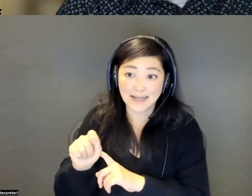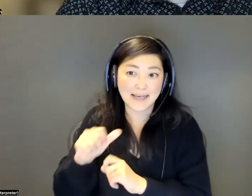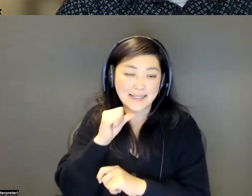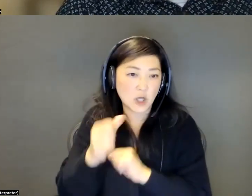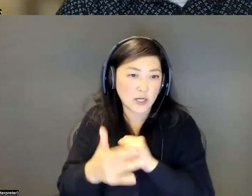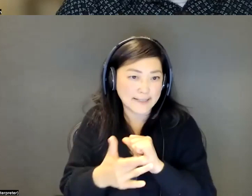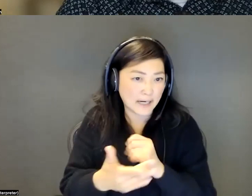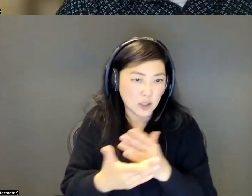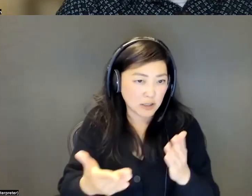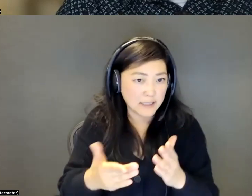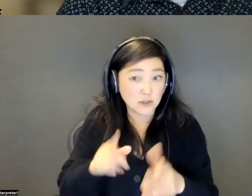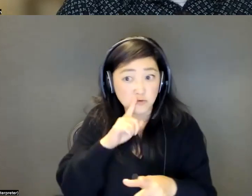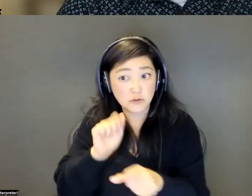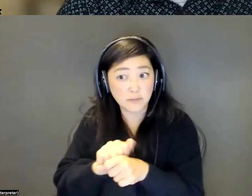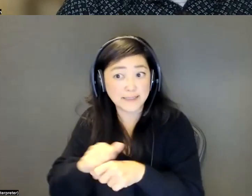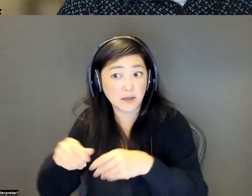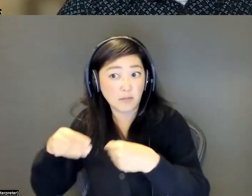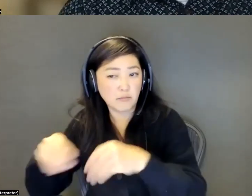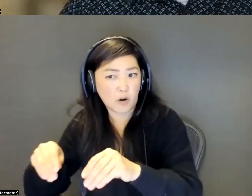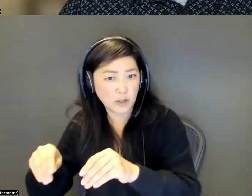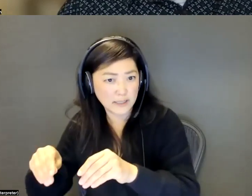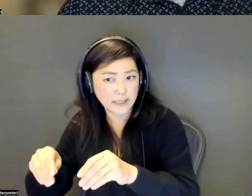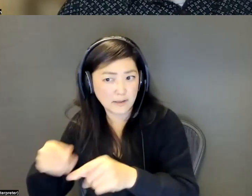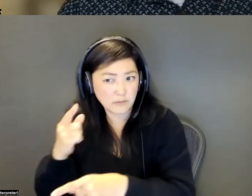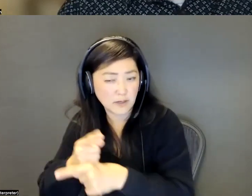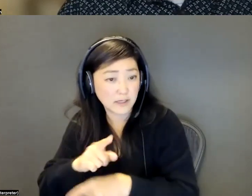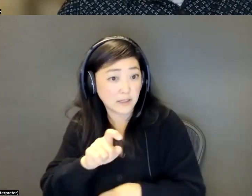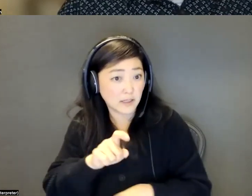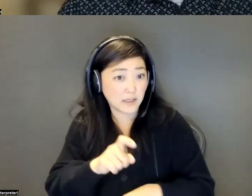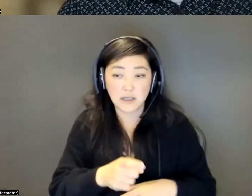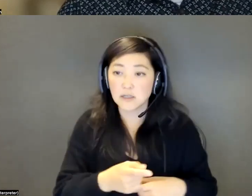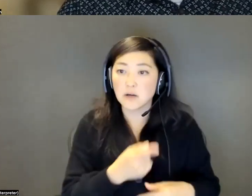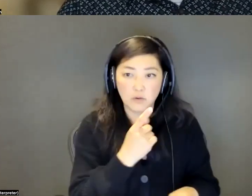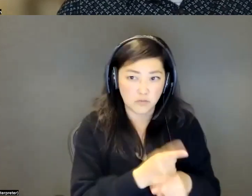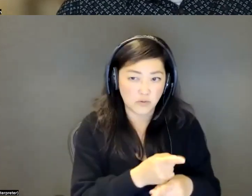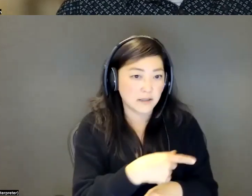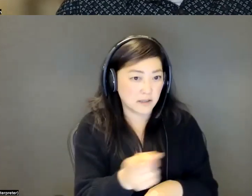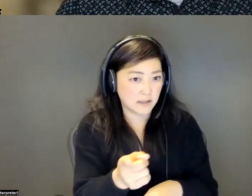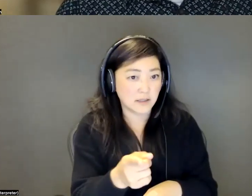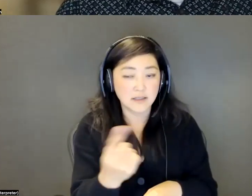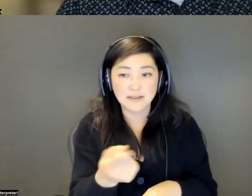Kieron: I think definitely whoever's asked that question should shout that from the rooftops